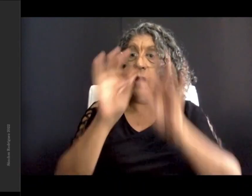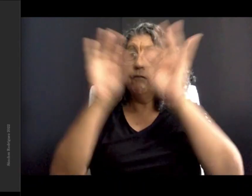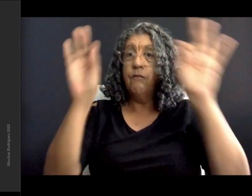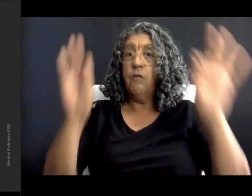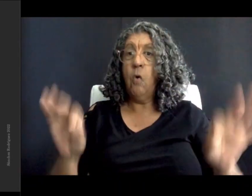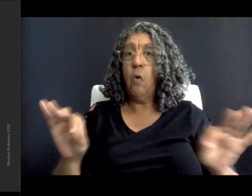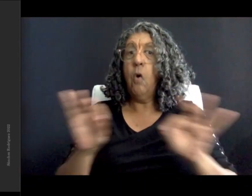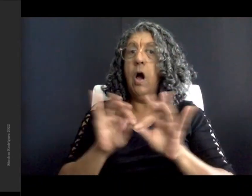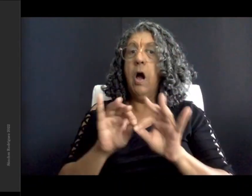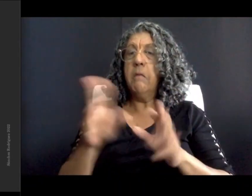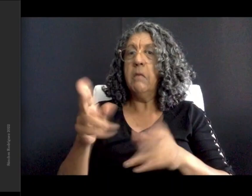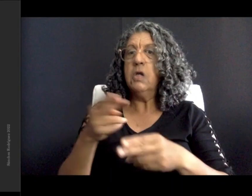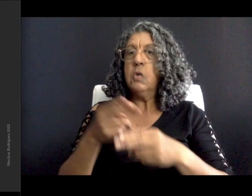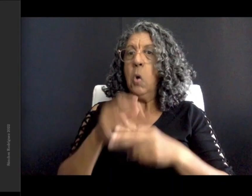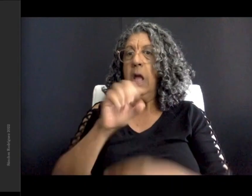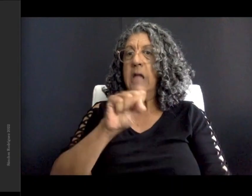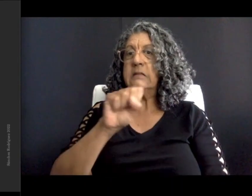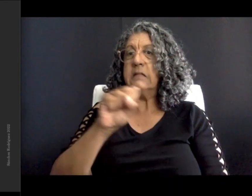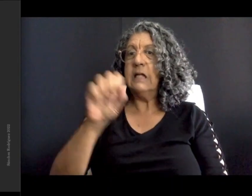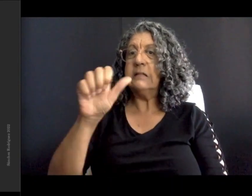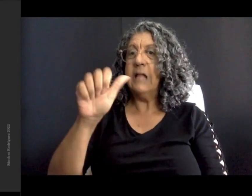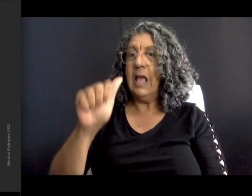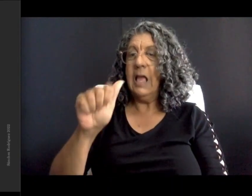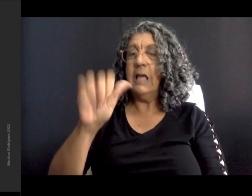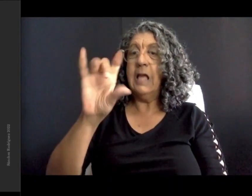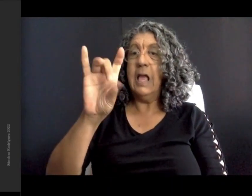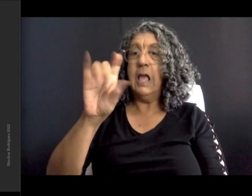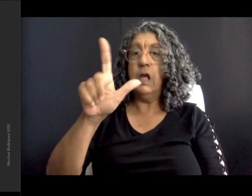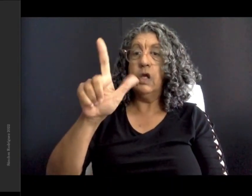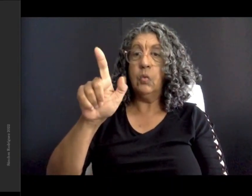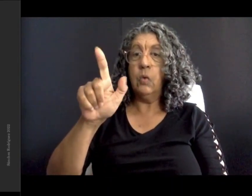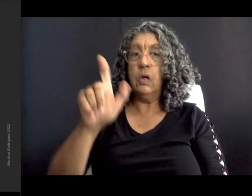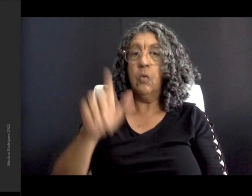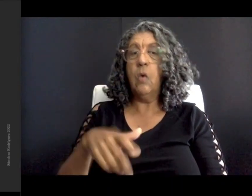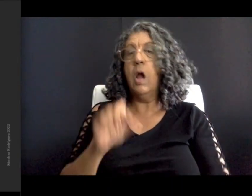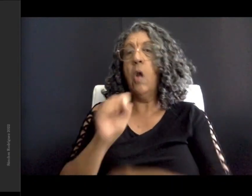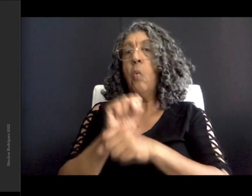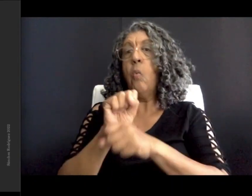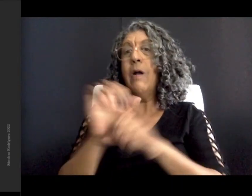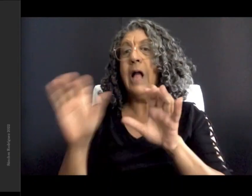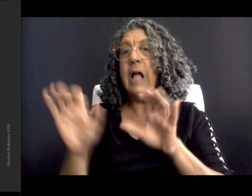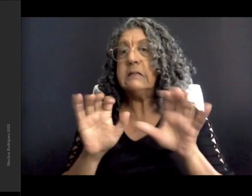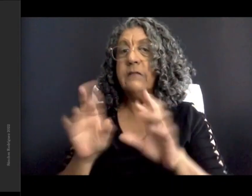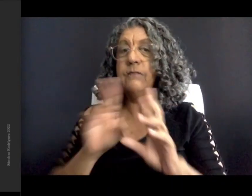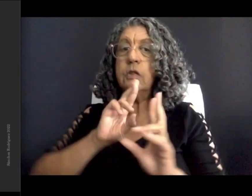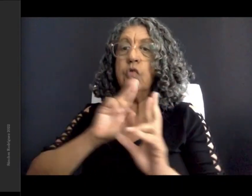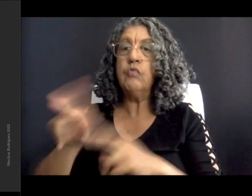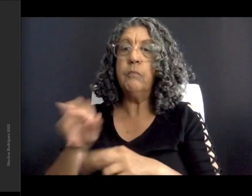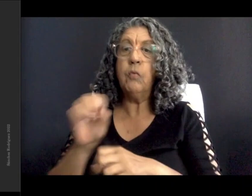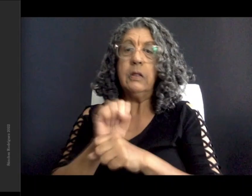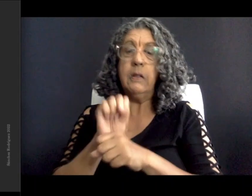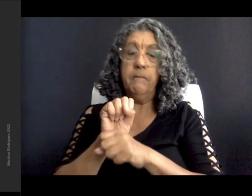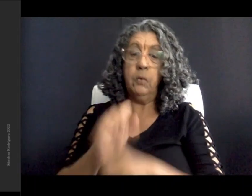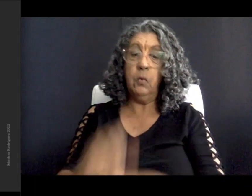Now this form is called an SSA 821. It's a work activity report.